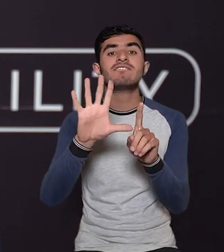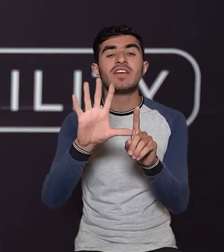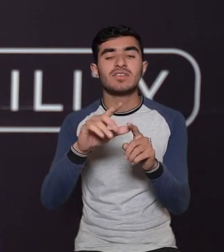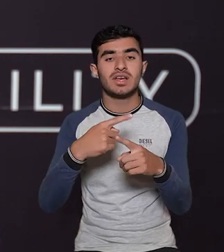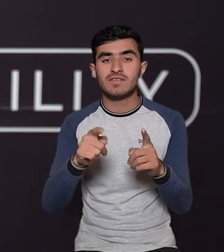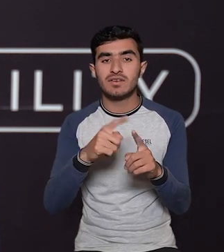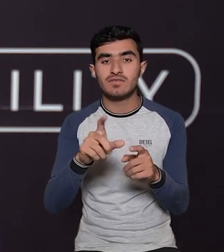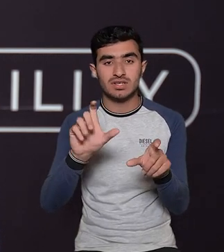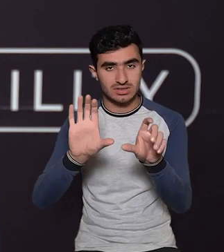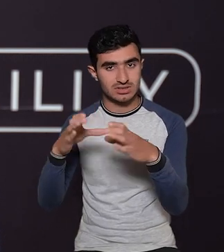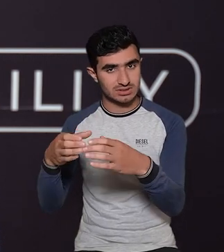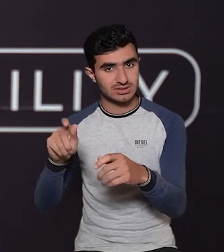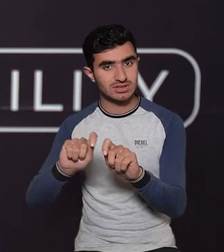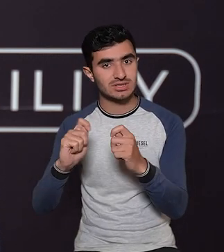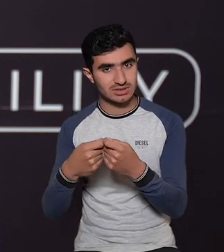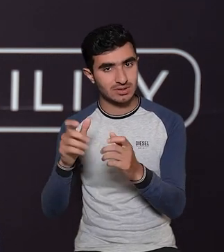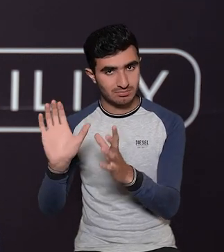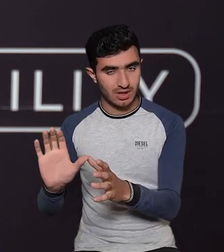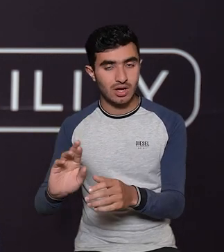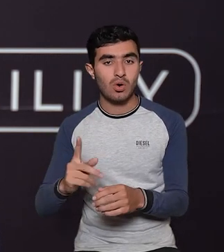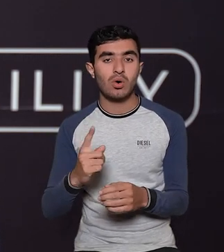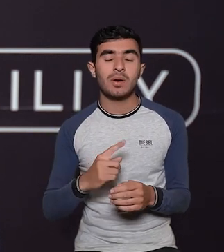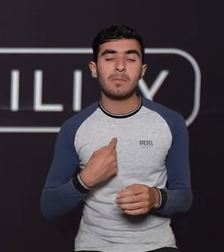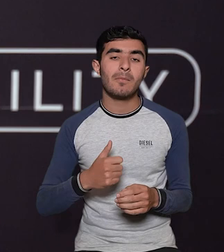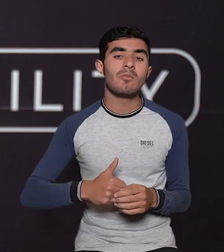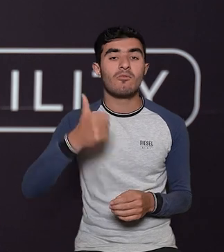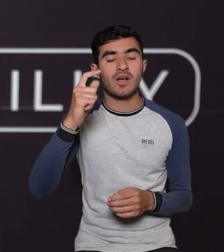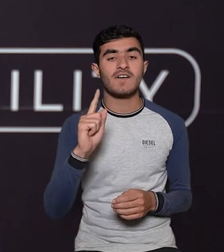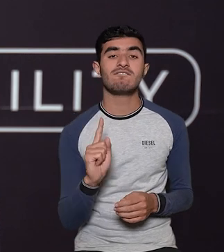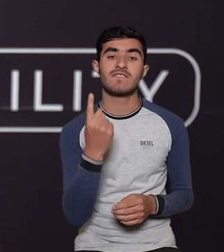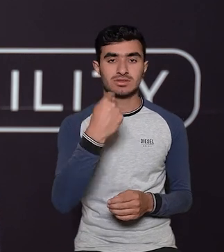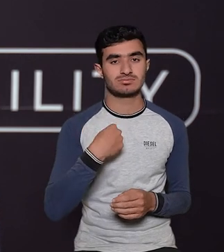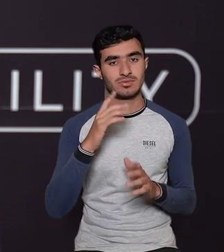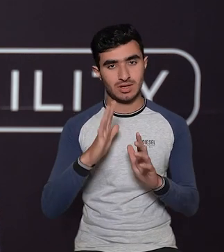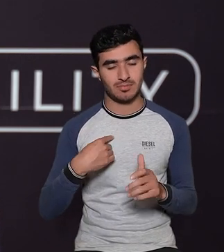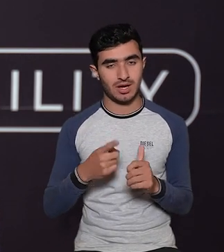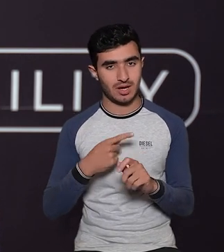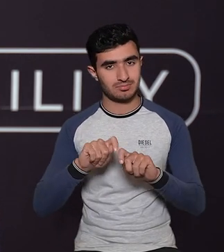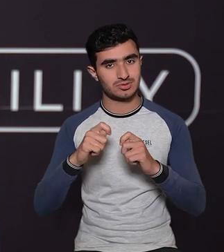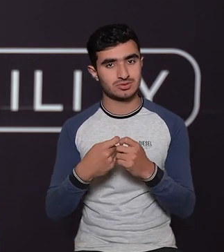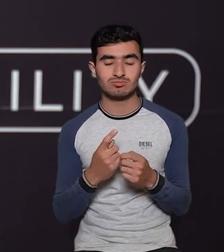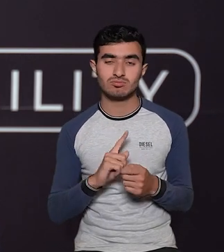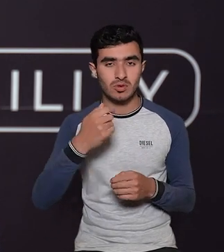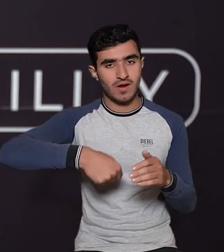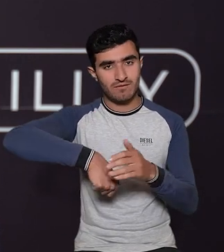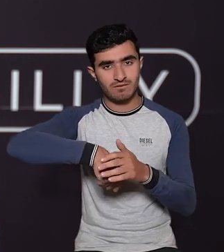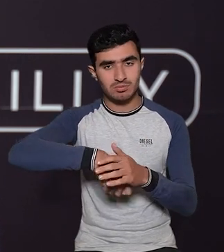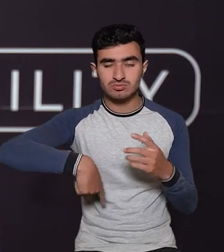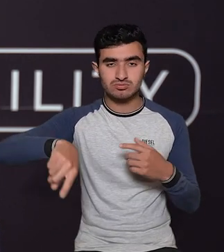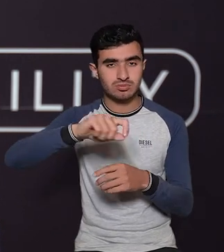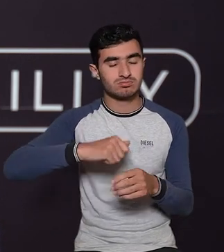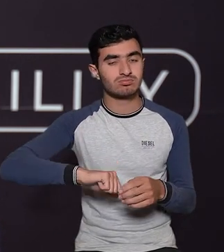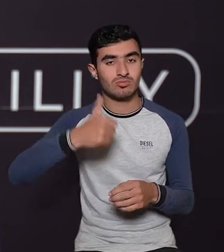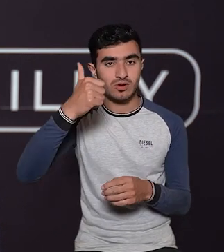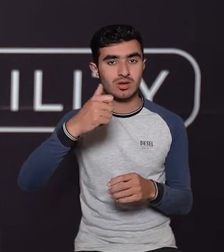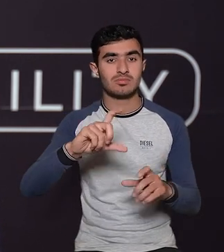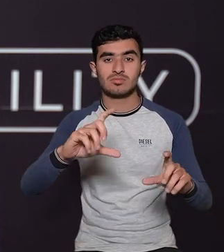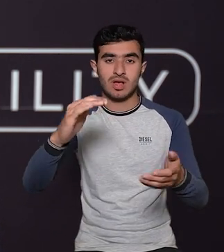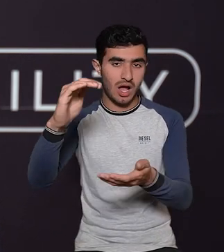has a league, it has 15 houses and the football league began and in it I was the winning captain